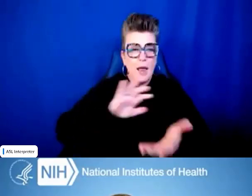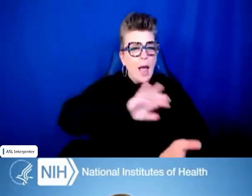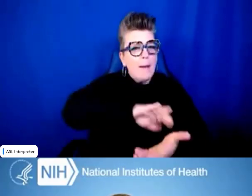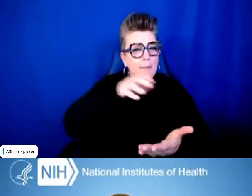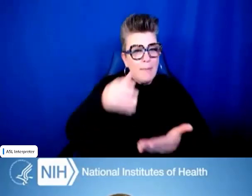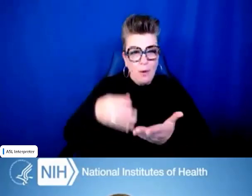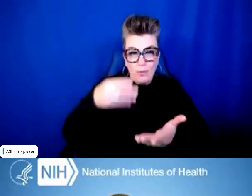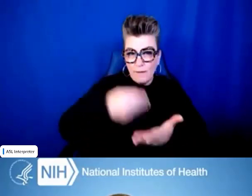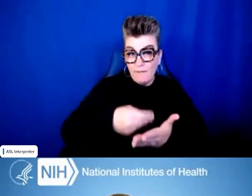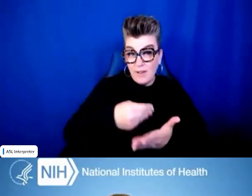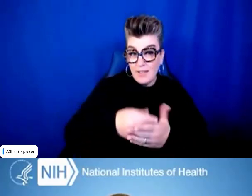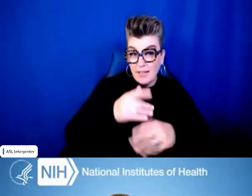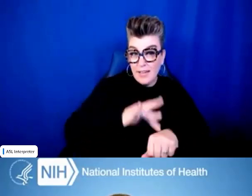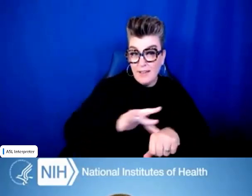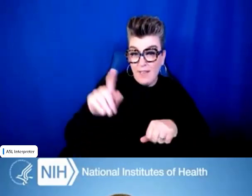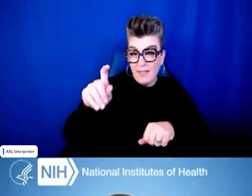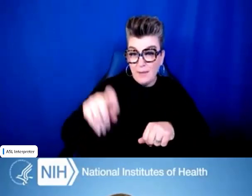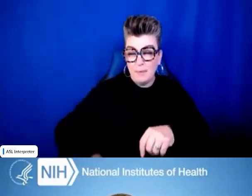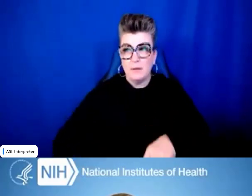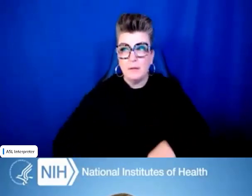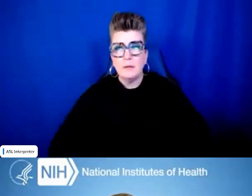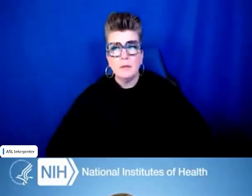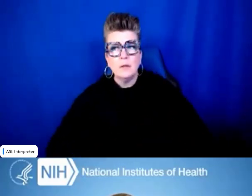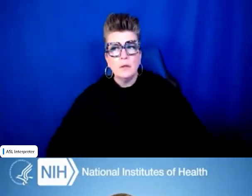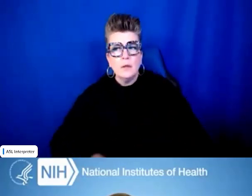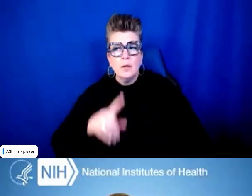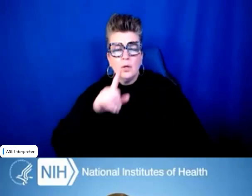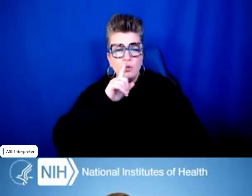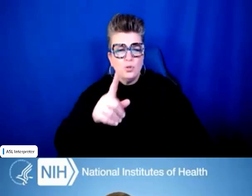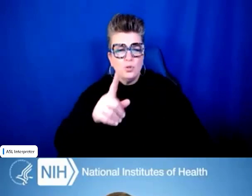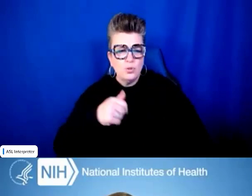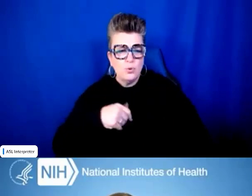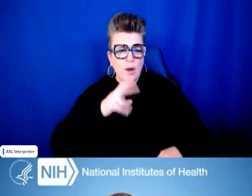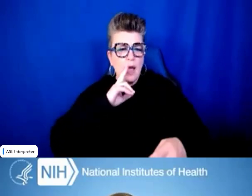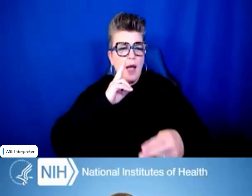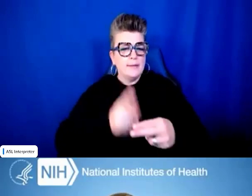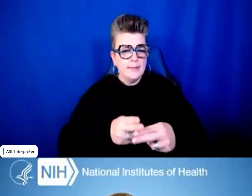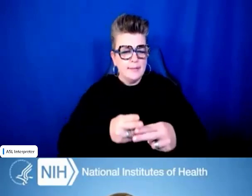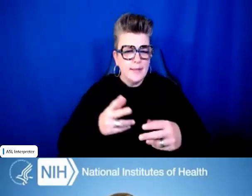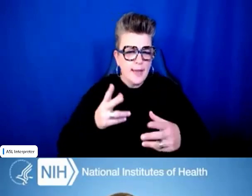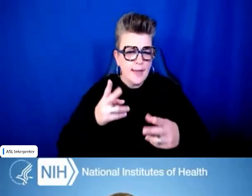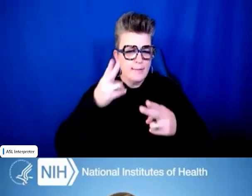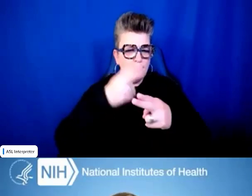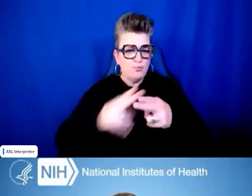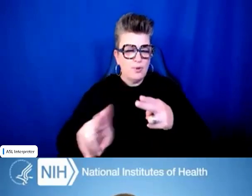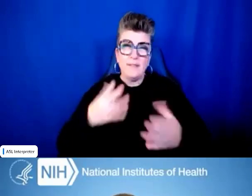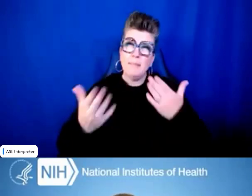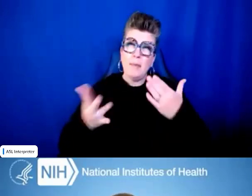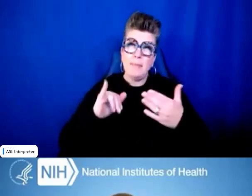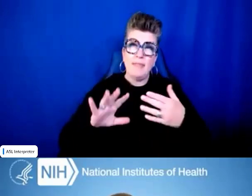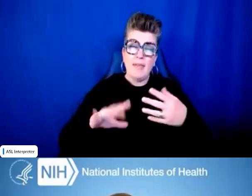Taunton Paine: Sure. So I'll just say briefly, I think, you know, there may be sort of two questions here, one about refunding generally